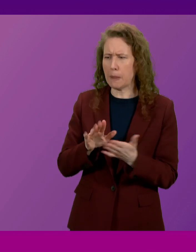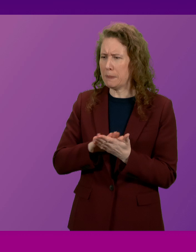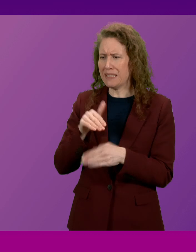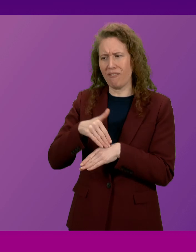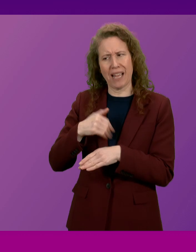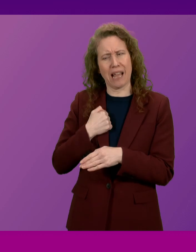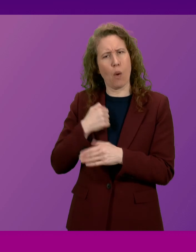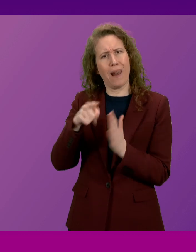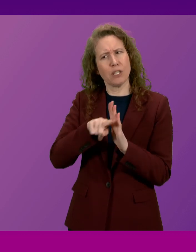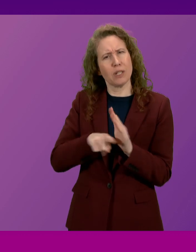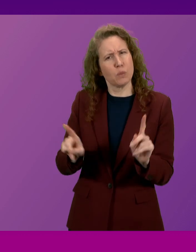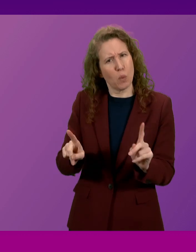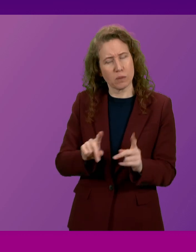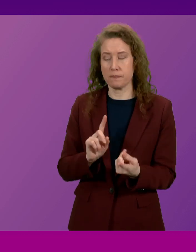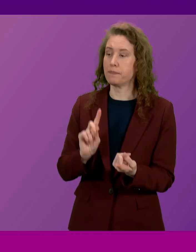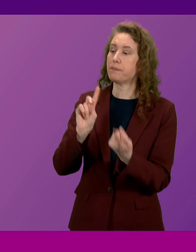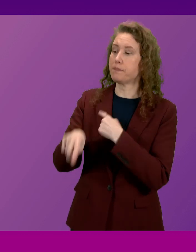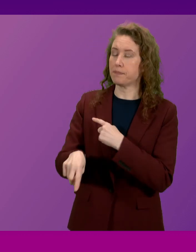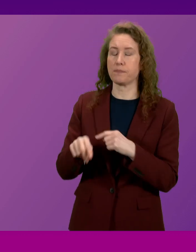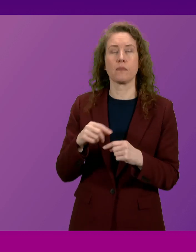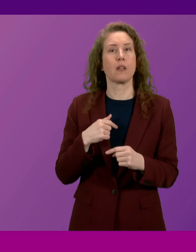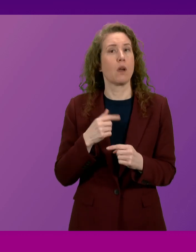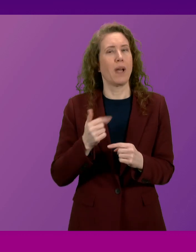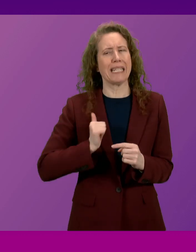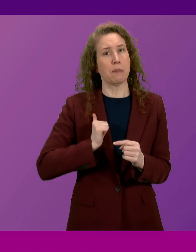The Scottish Government does not anticipate any potential impact on planning legislation